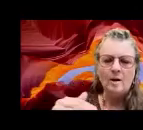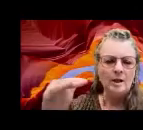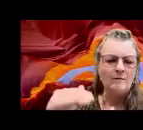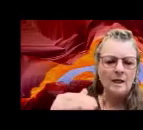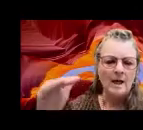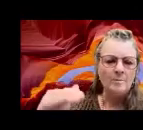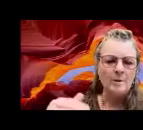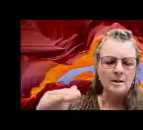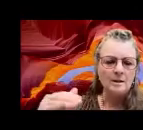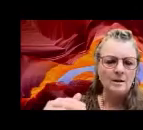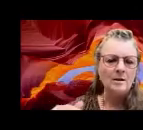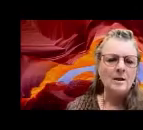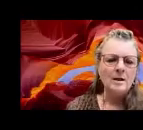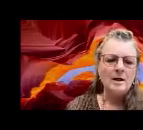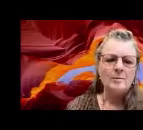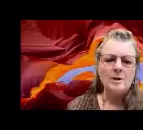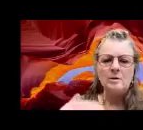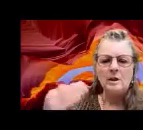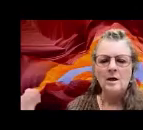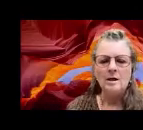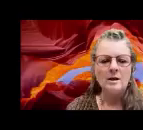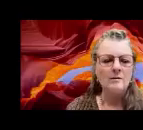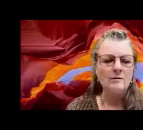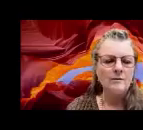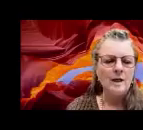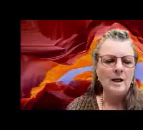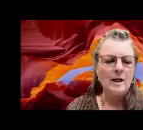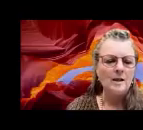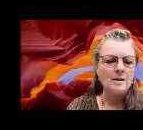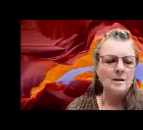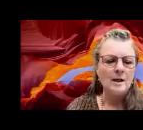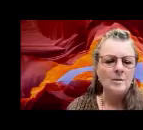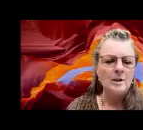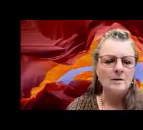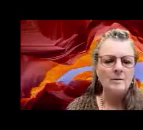big of a gap is there between cognitive and adaptive? And I